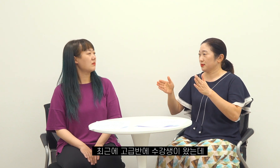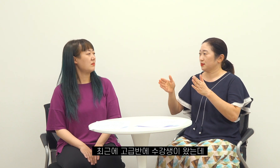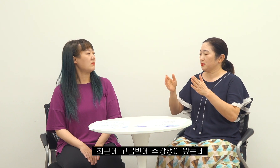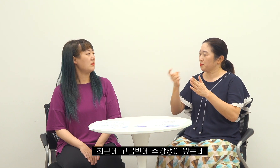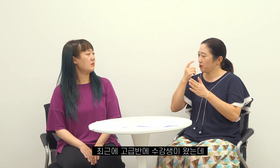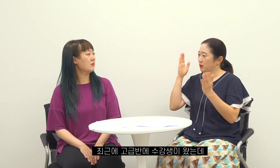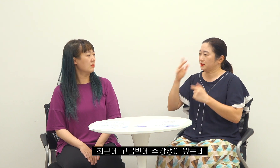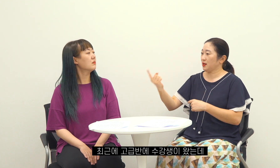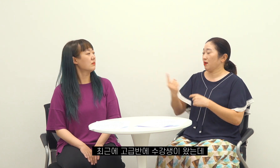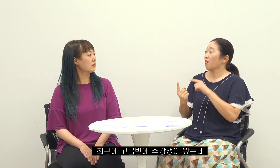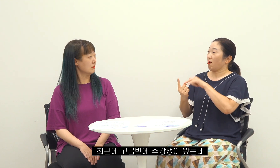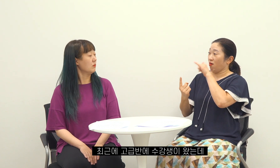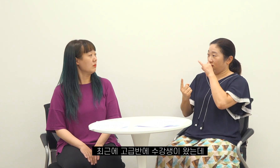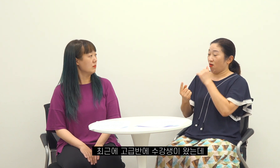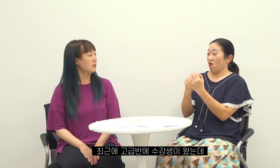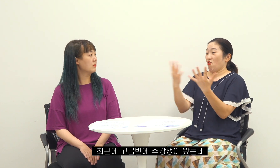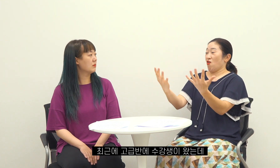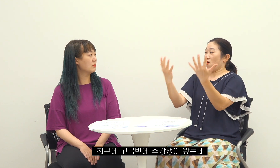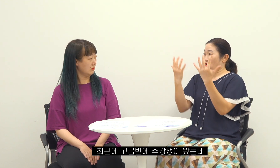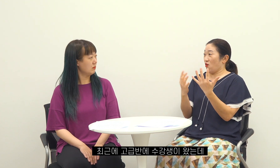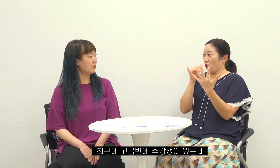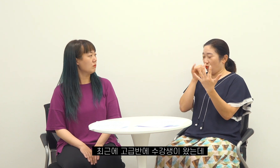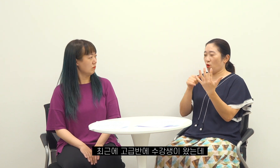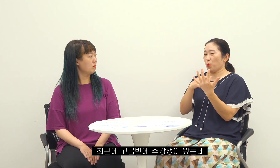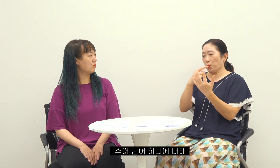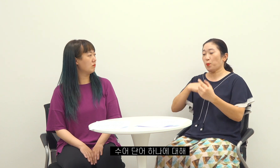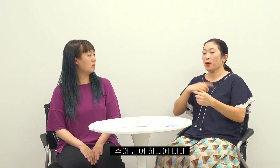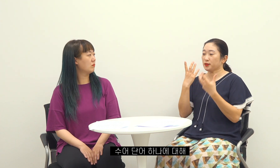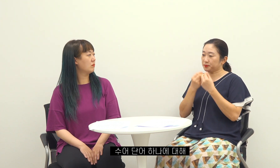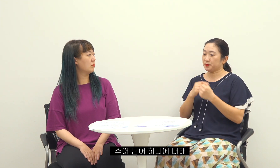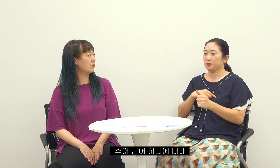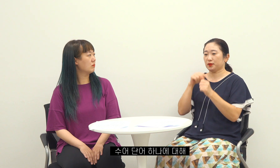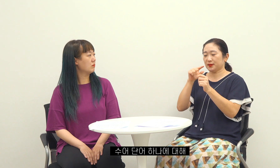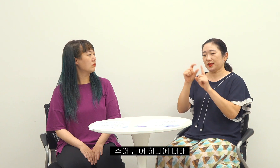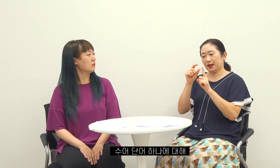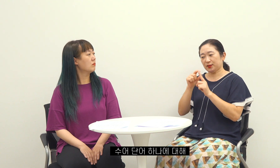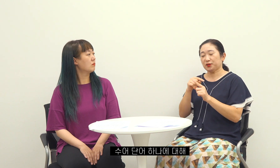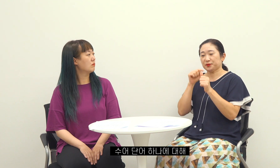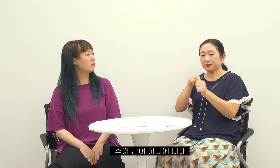and I was explaining by showing various examples